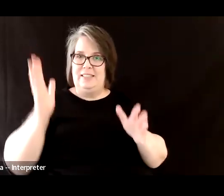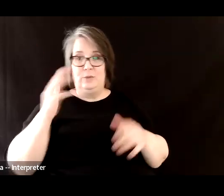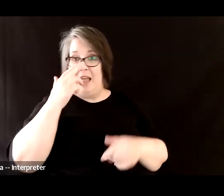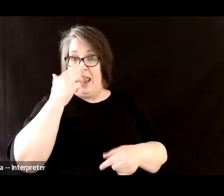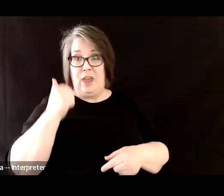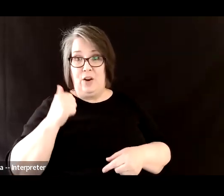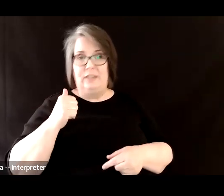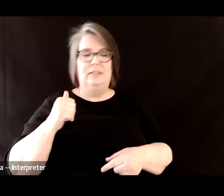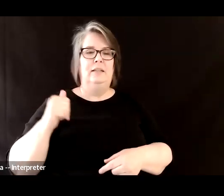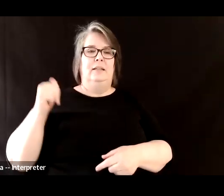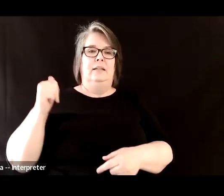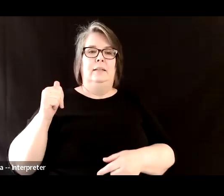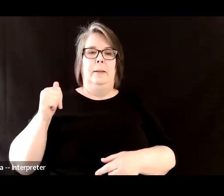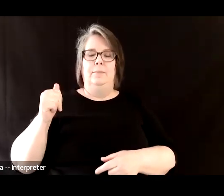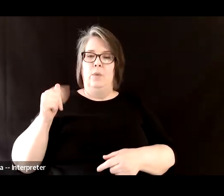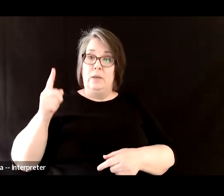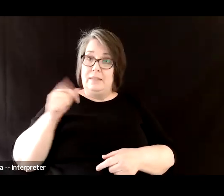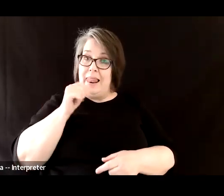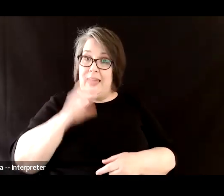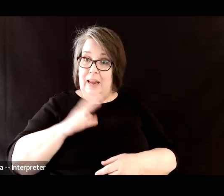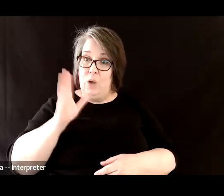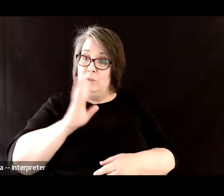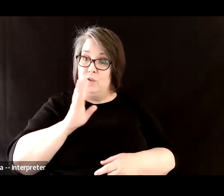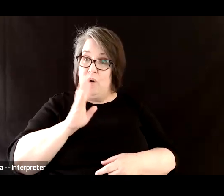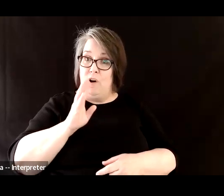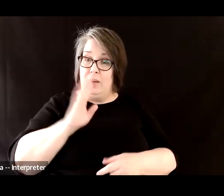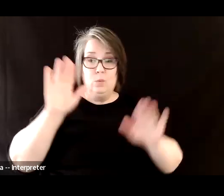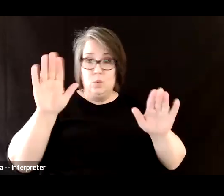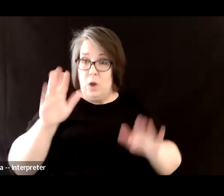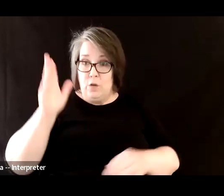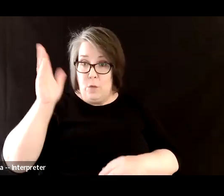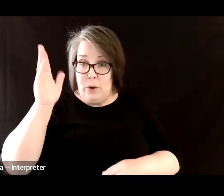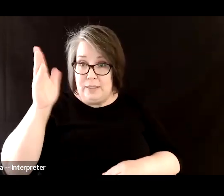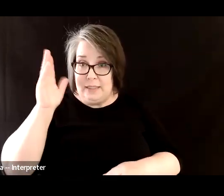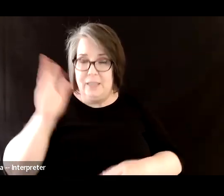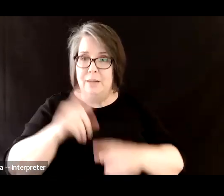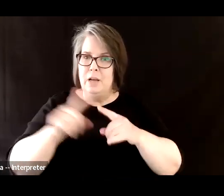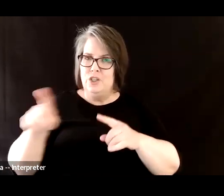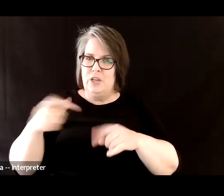There was this -- was a lady that was talking and it was this wonderful presentation. But she had a clock that was on